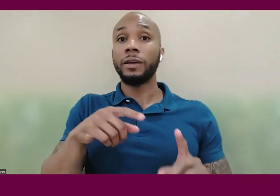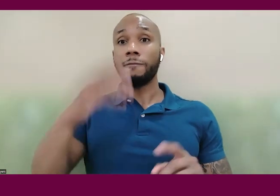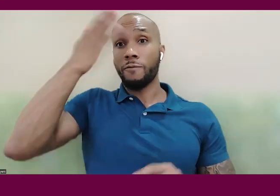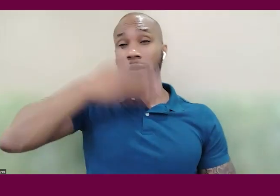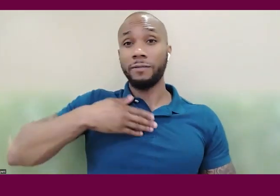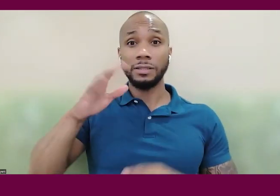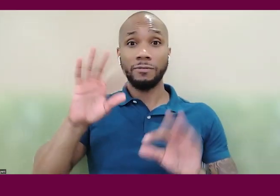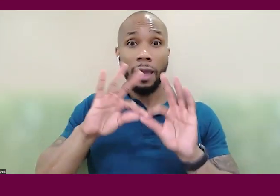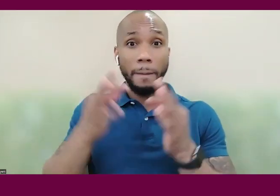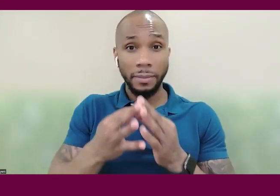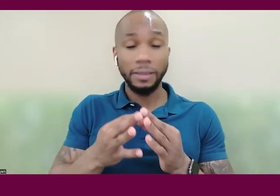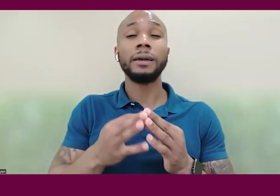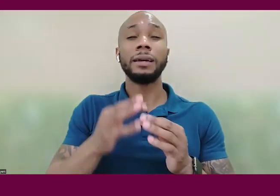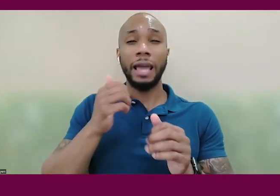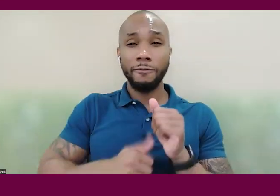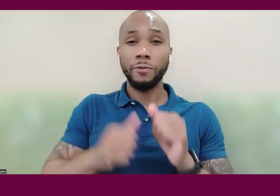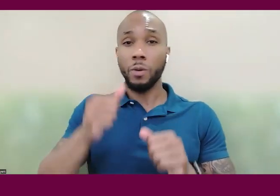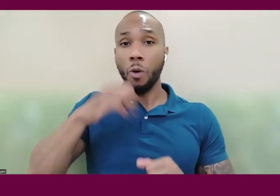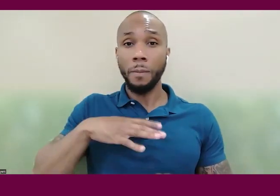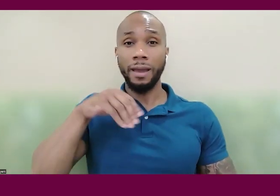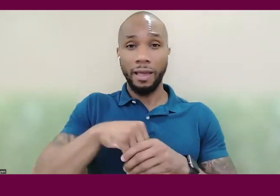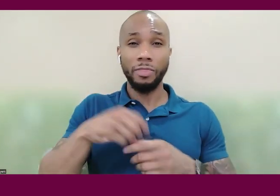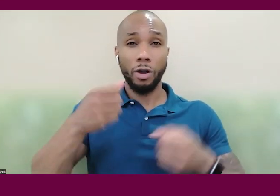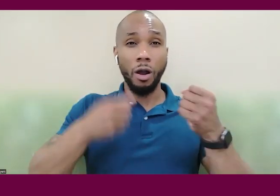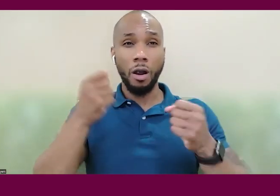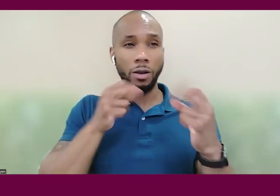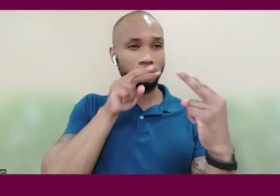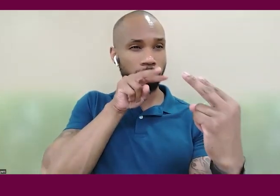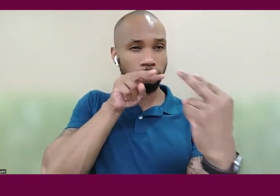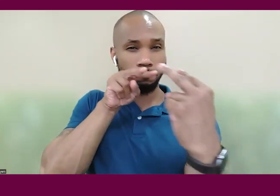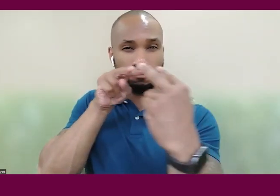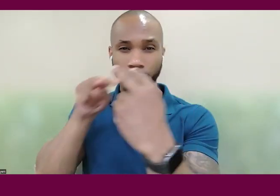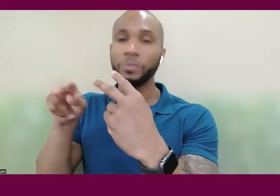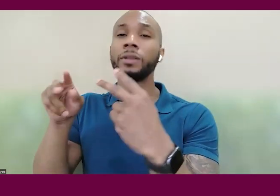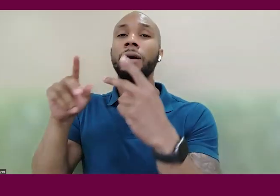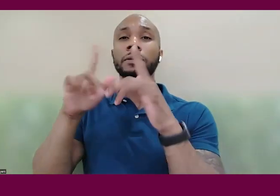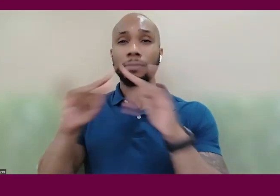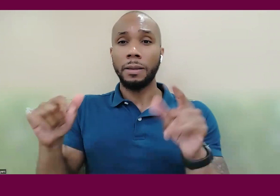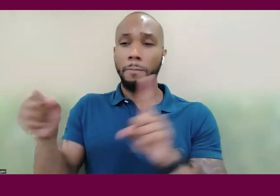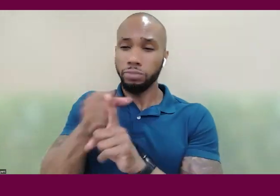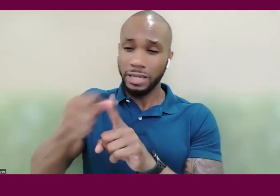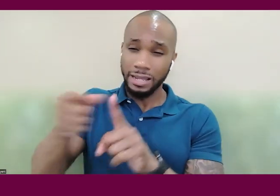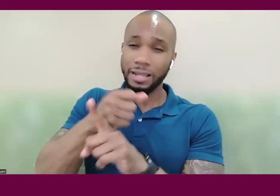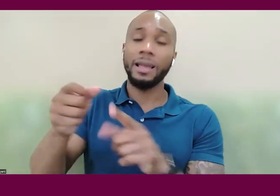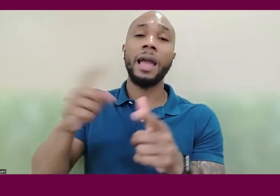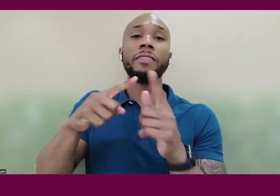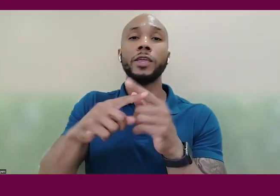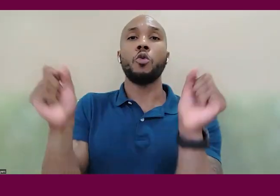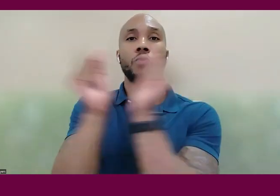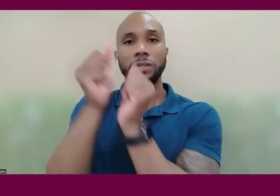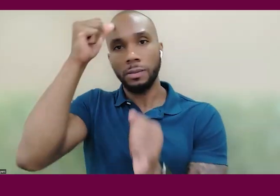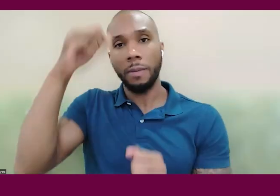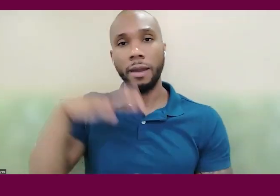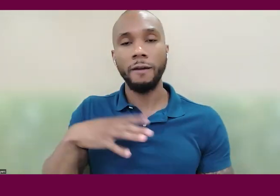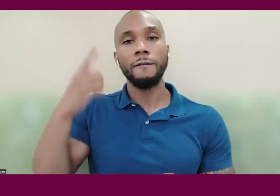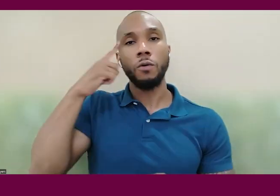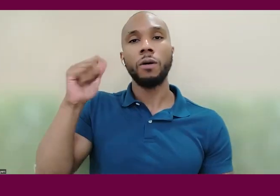eye contact with every woman in that car, as they beat this man and arrested him for assault.